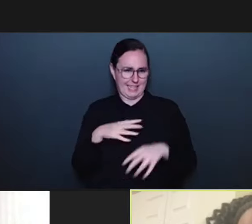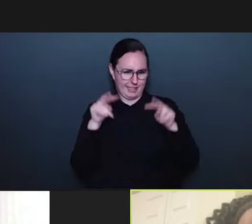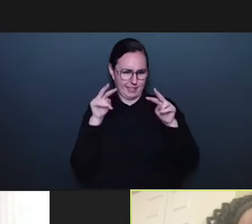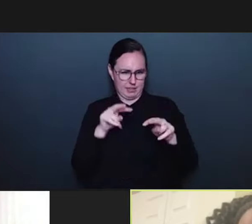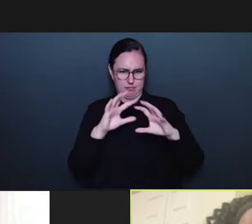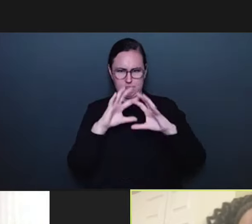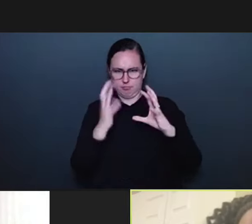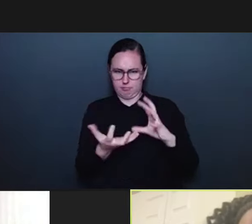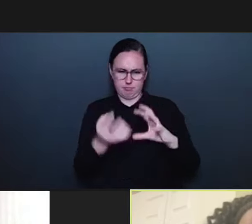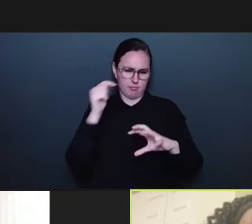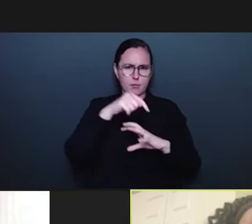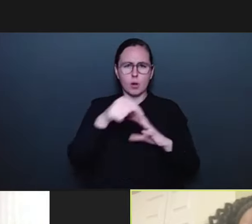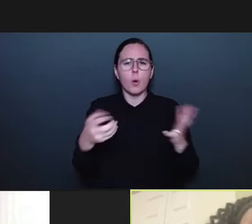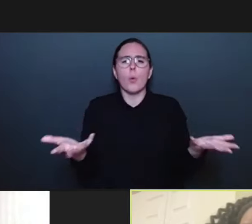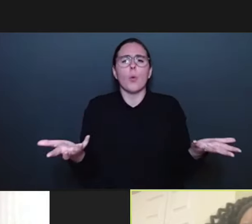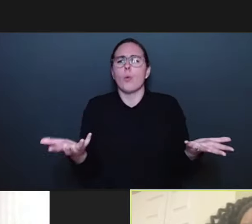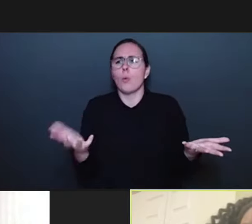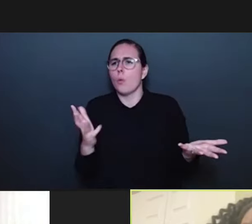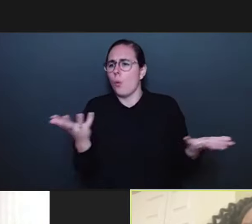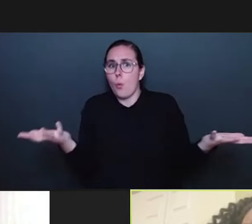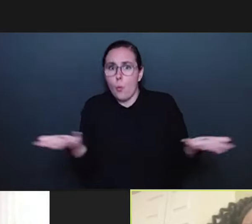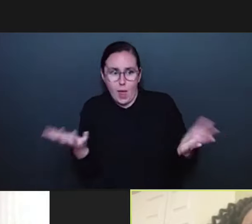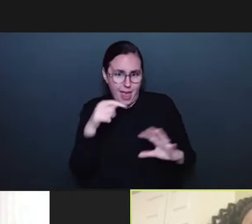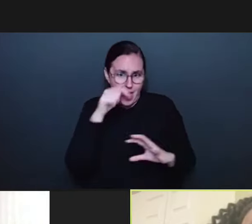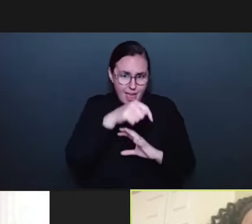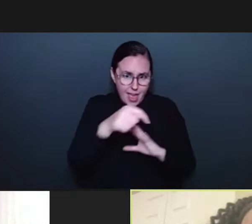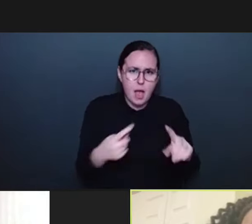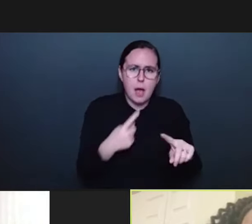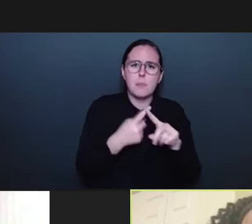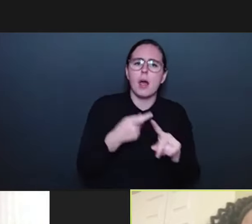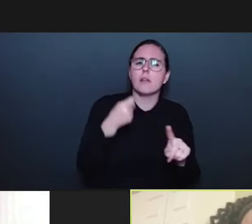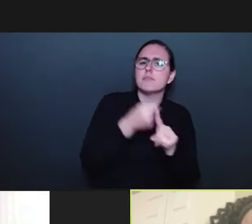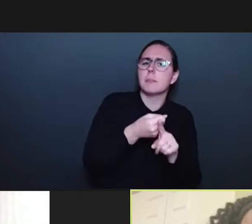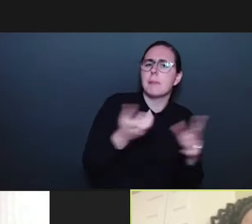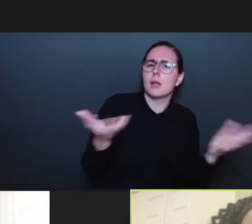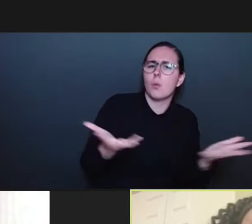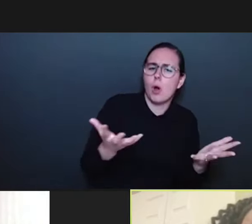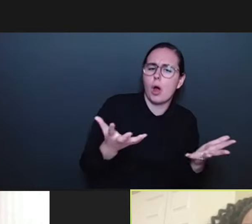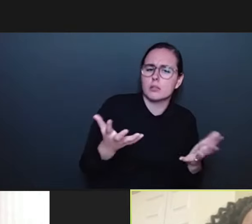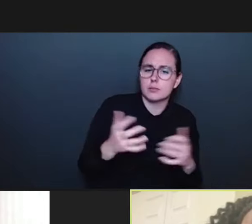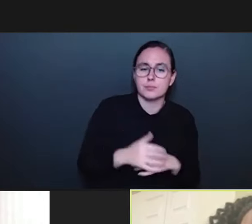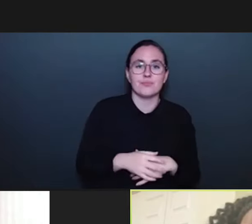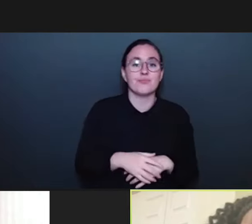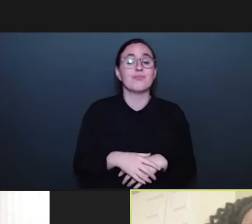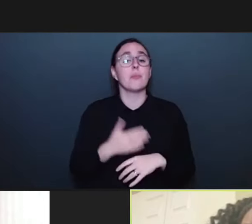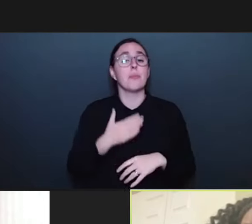fragility of climate change and taking a look at the micro, mezzo and macro. I feel